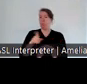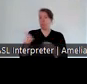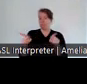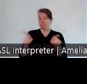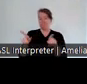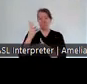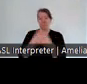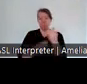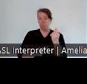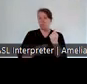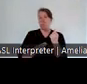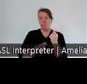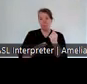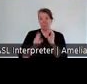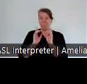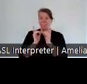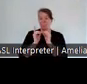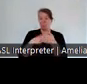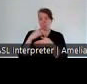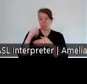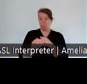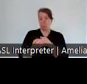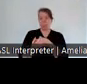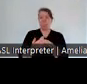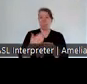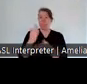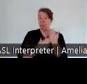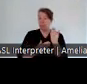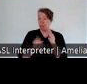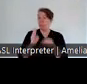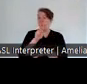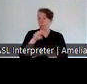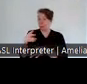Um, some of them are making websites, and so they might be using Google Sites to do that, or WordPress.